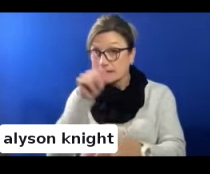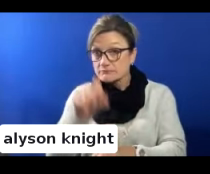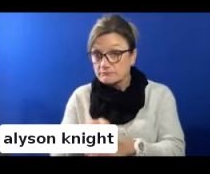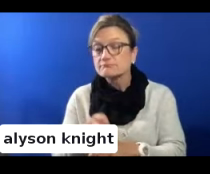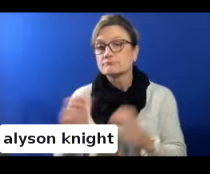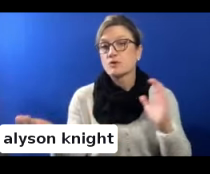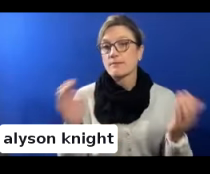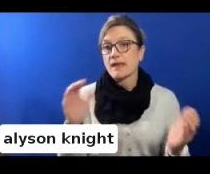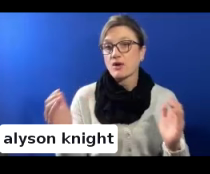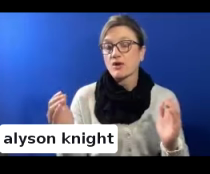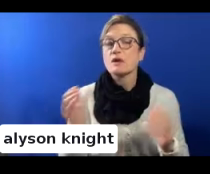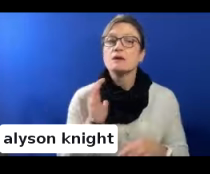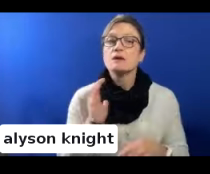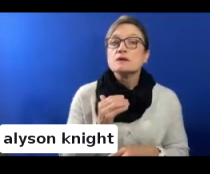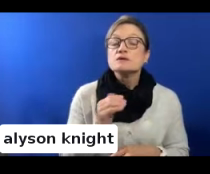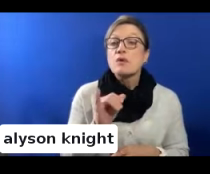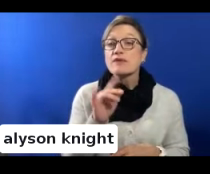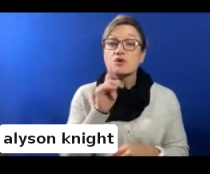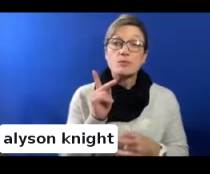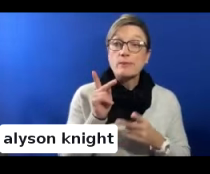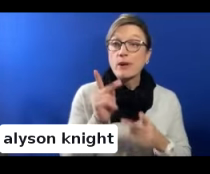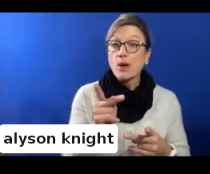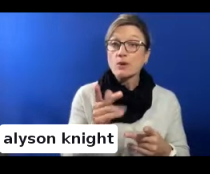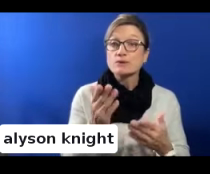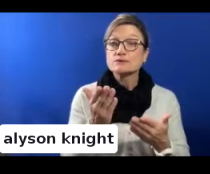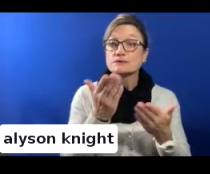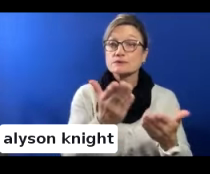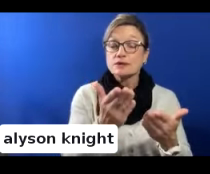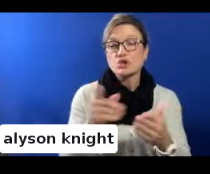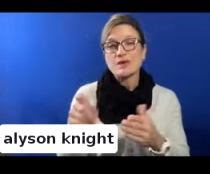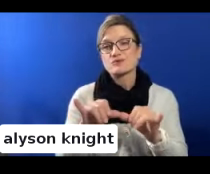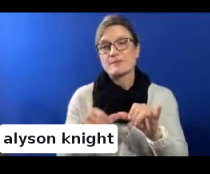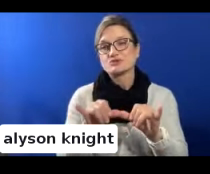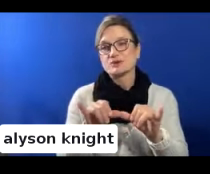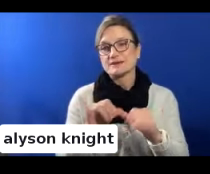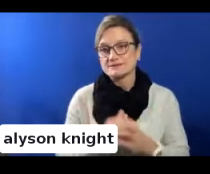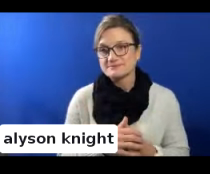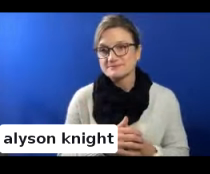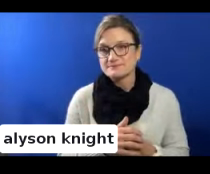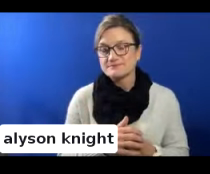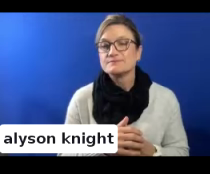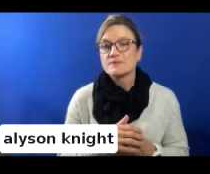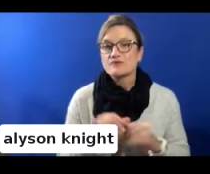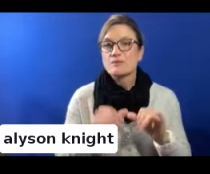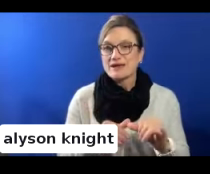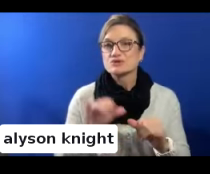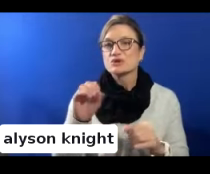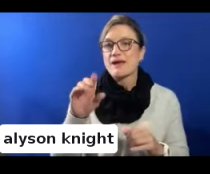Our whole thing is if you proposed it, you need to measure it, measure the output and the outcomes.